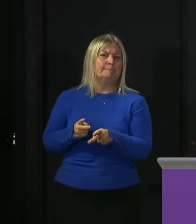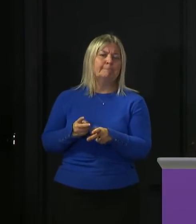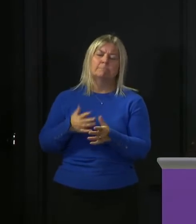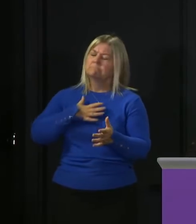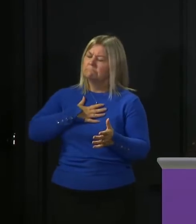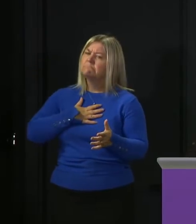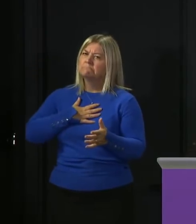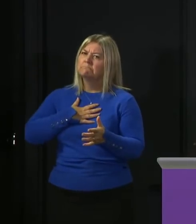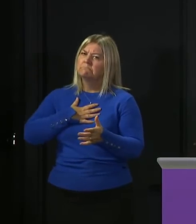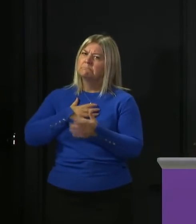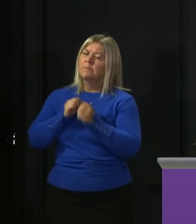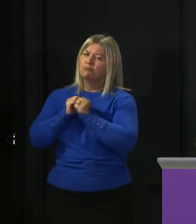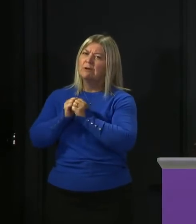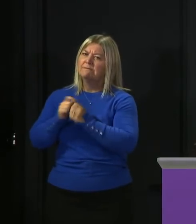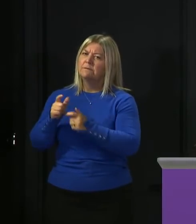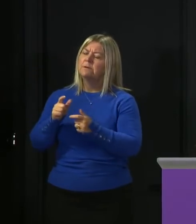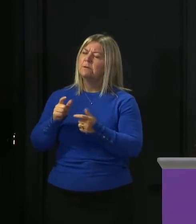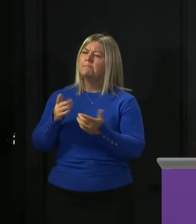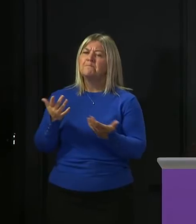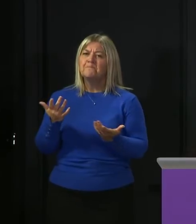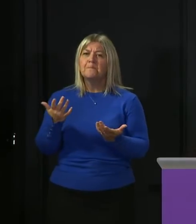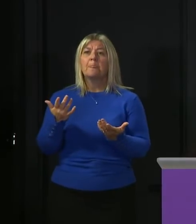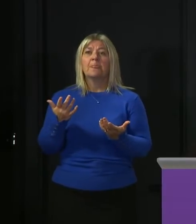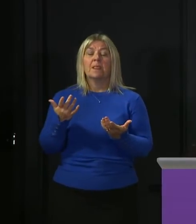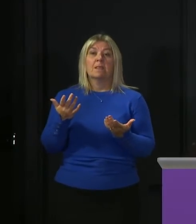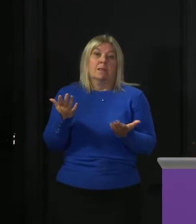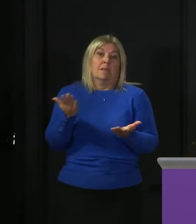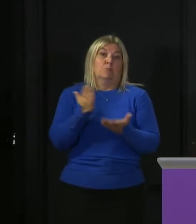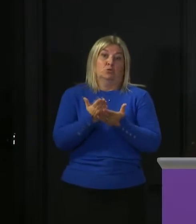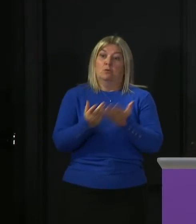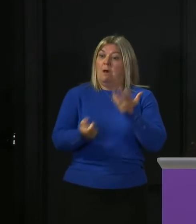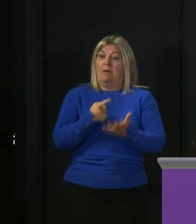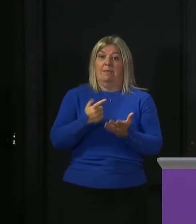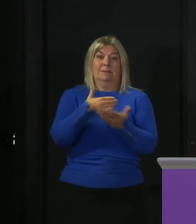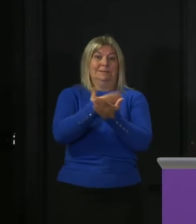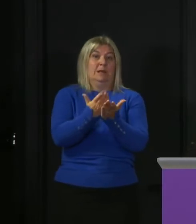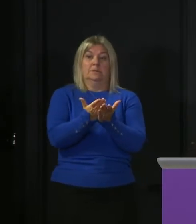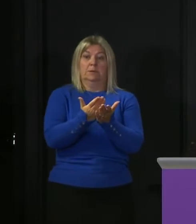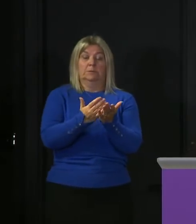as far as that goes it is welcome, it's not just me. I think many sectors think that it won't go